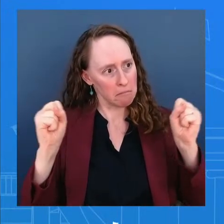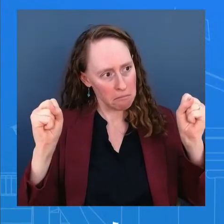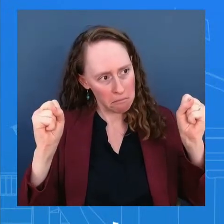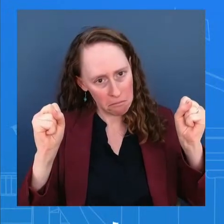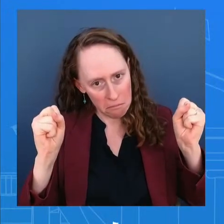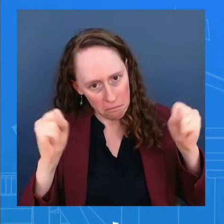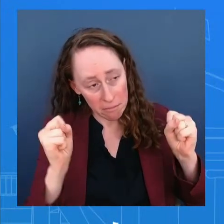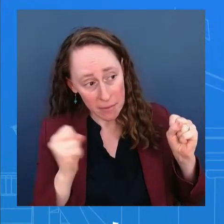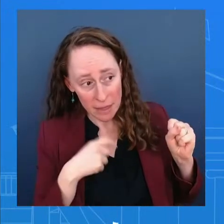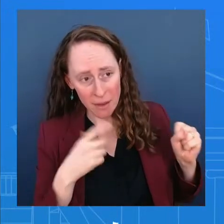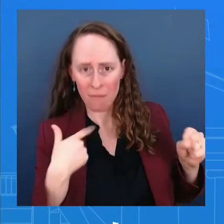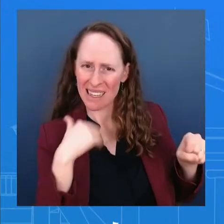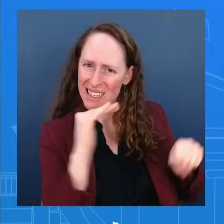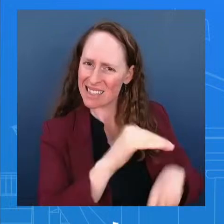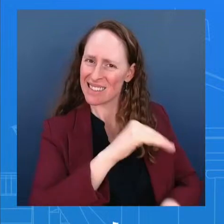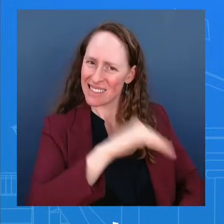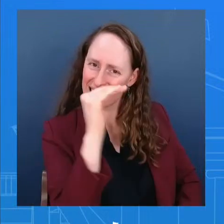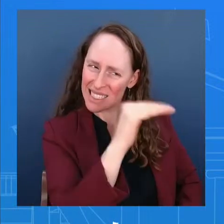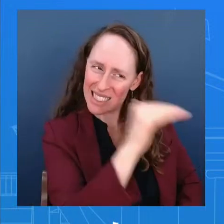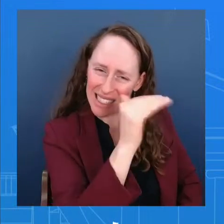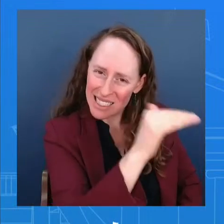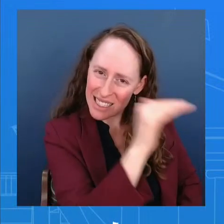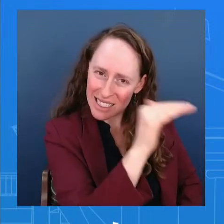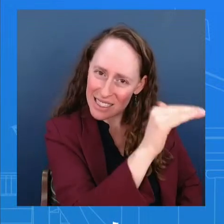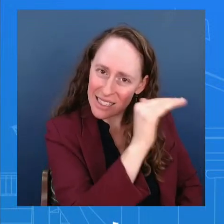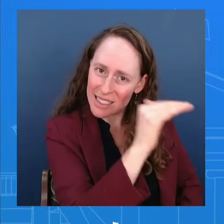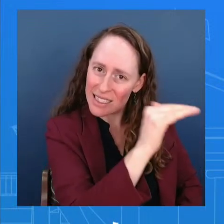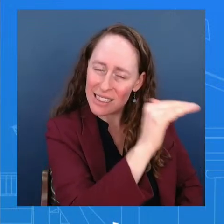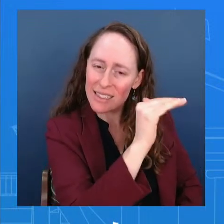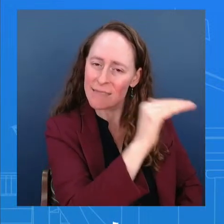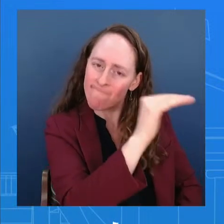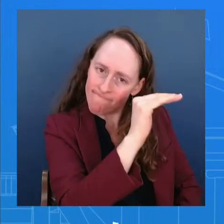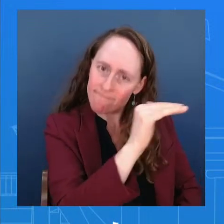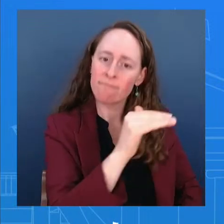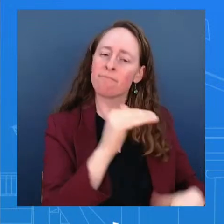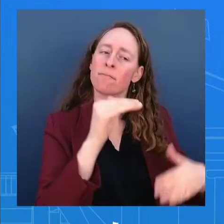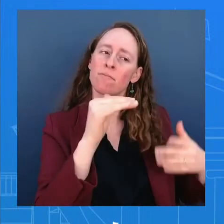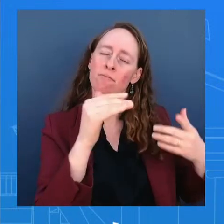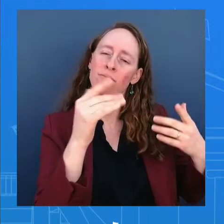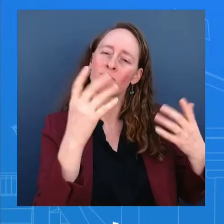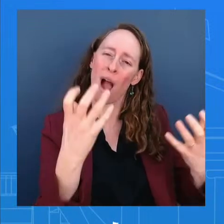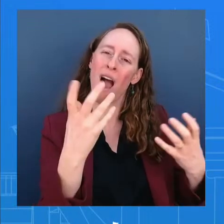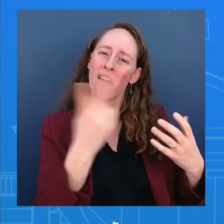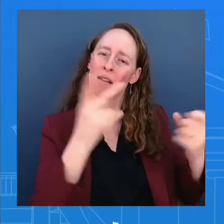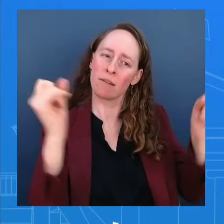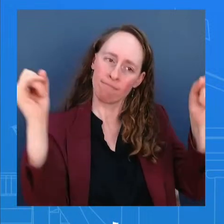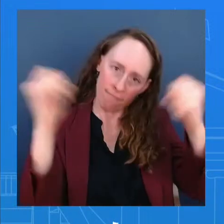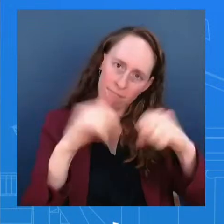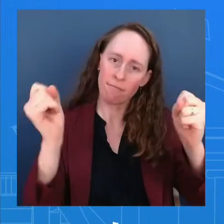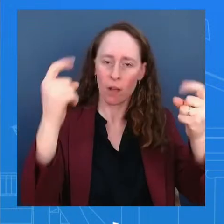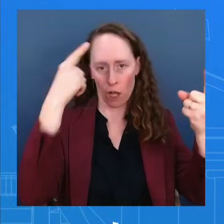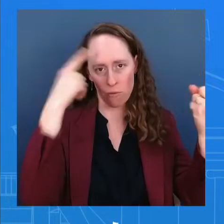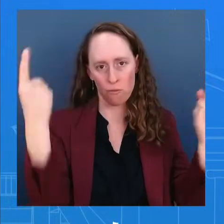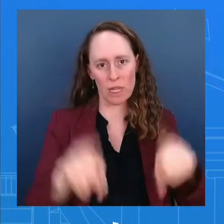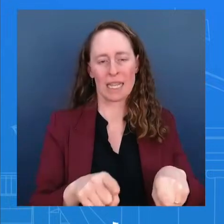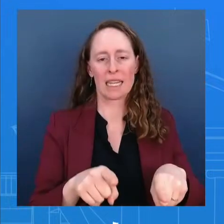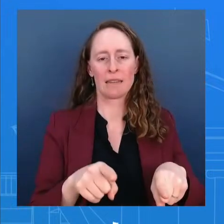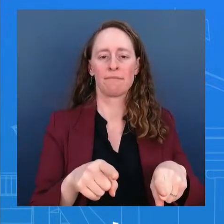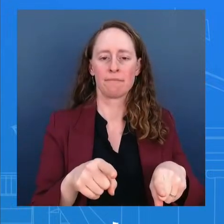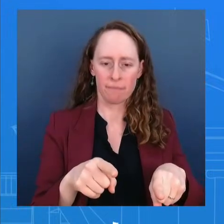to try to get it across the finish line, because that would be good for everyone, and it’s also profoundly in the national interests of this country.